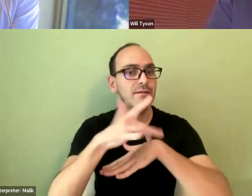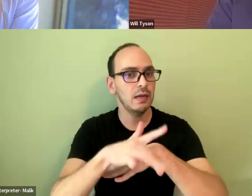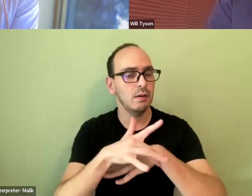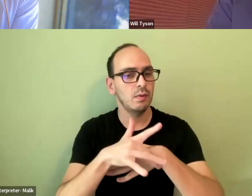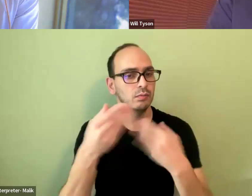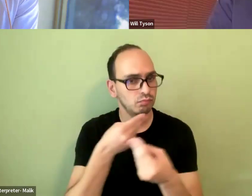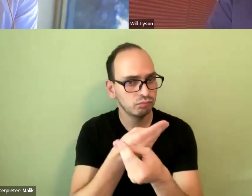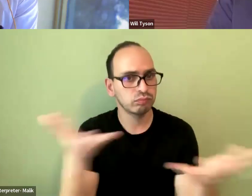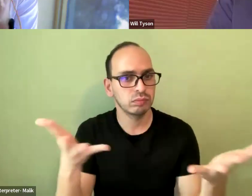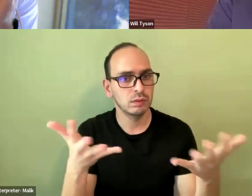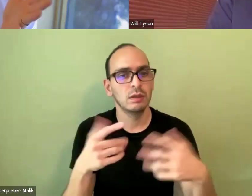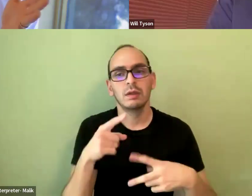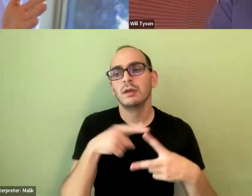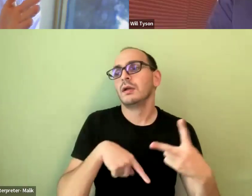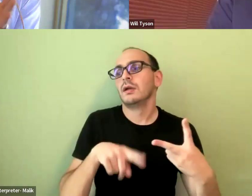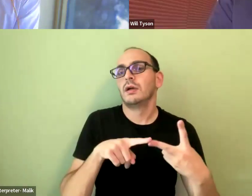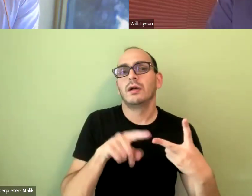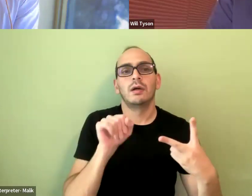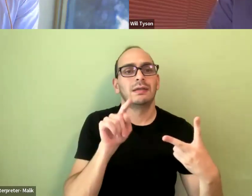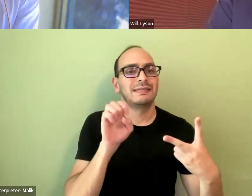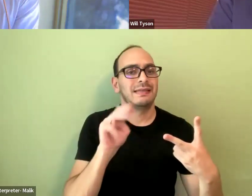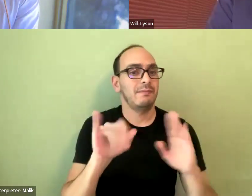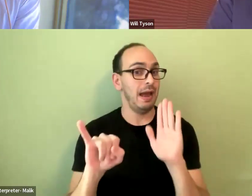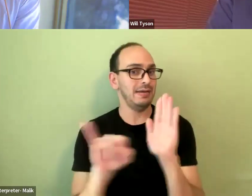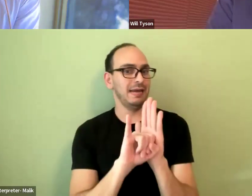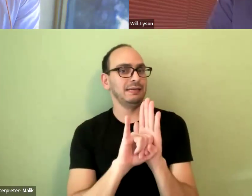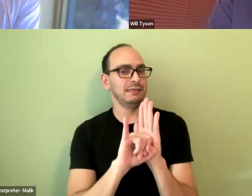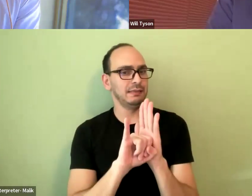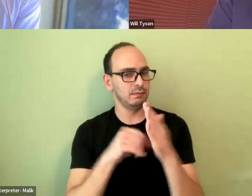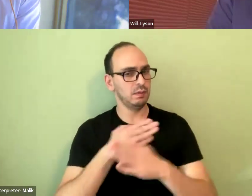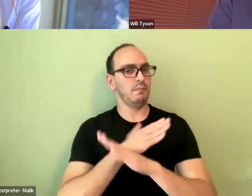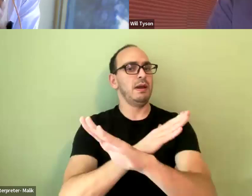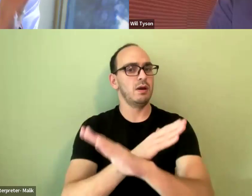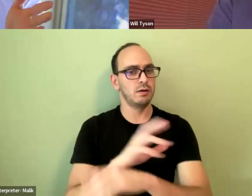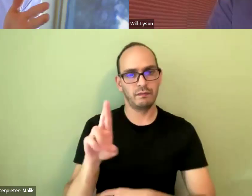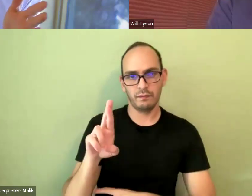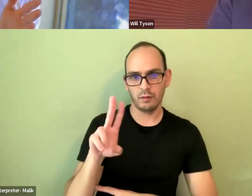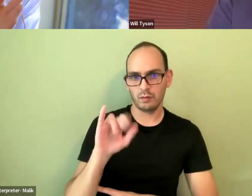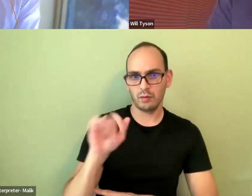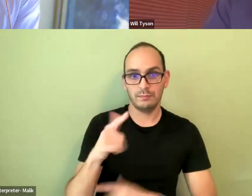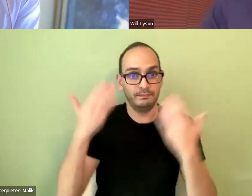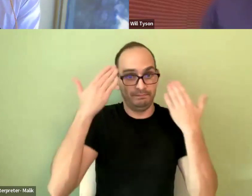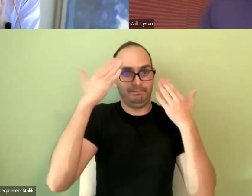the subject of stem identity is a big barrier for rural students they do not know folks working in stem.